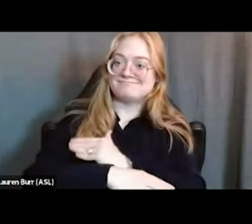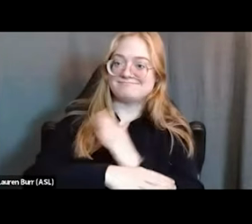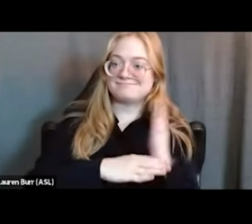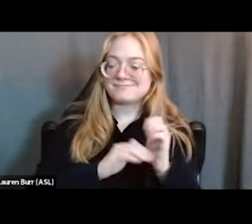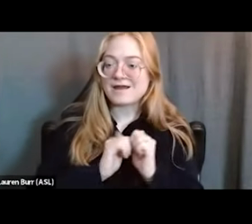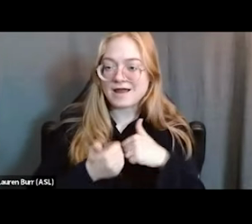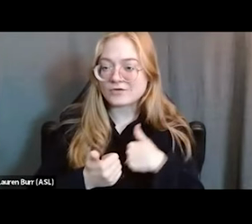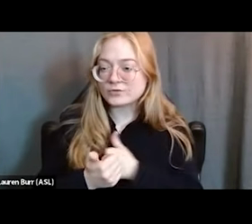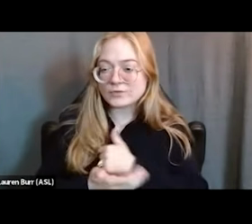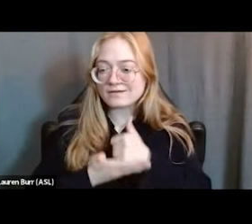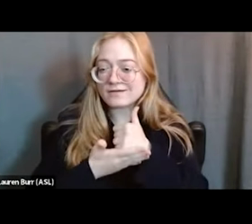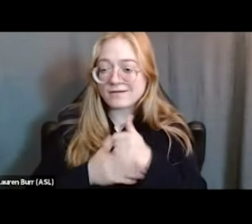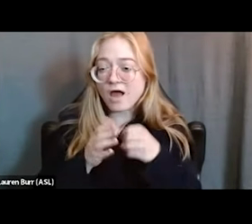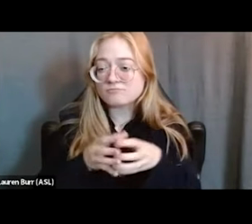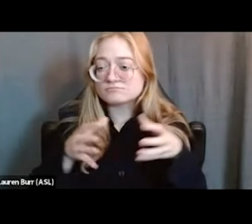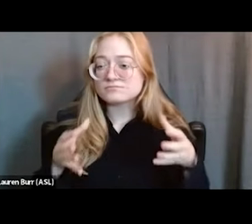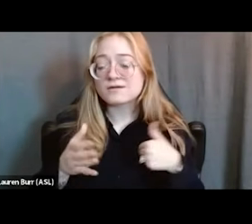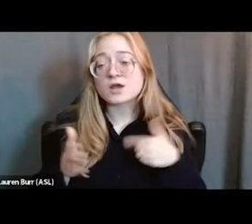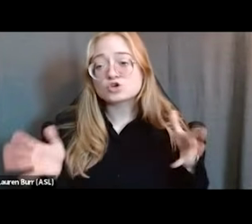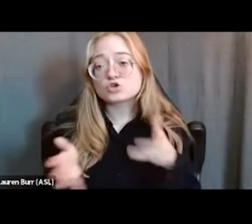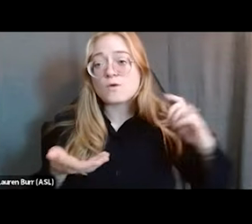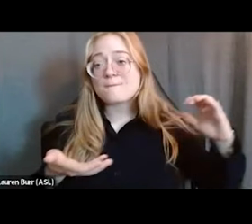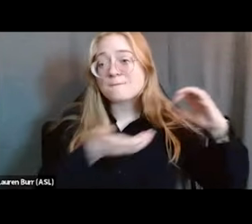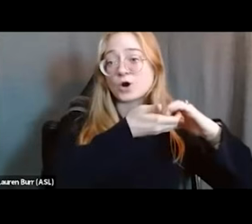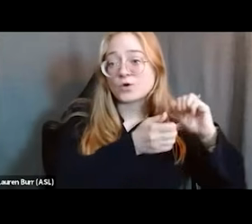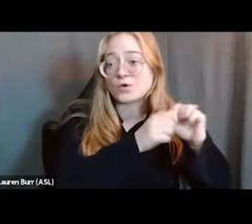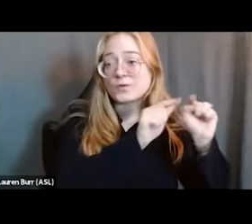I encourage you all to partner with these agencies. How do we cross-train?